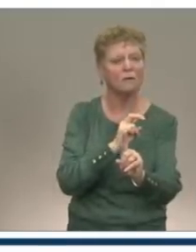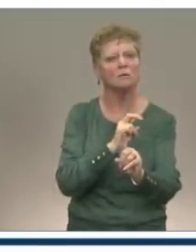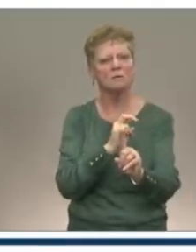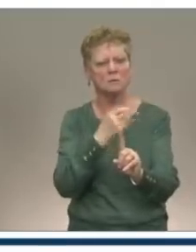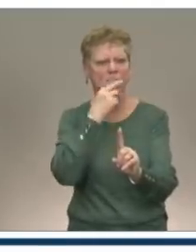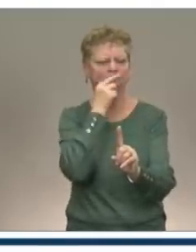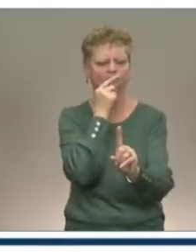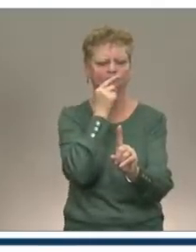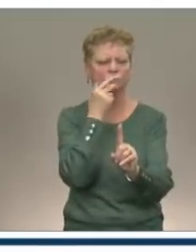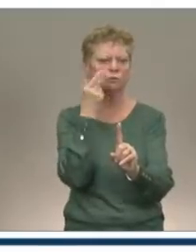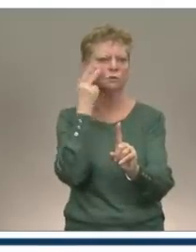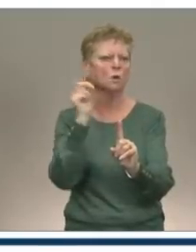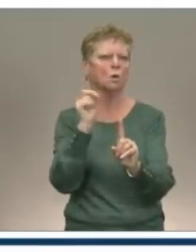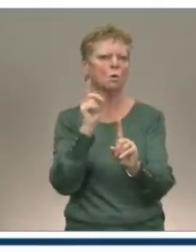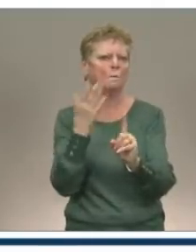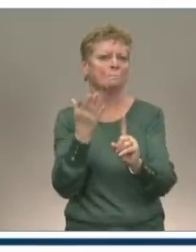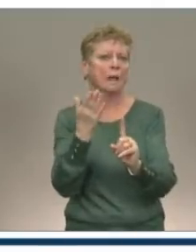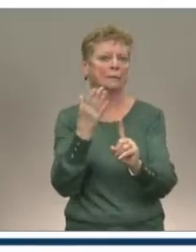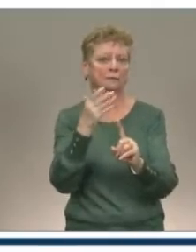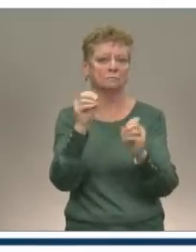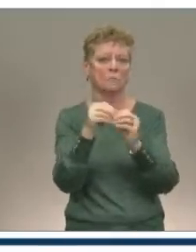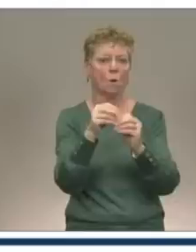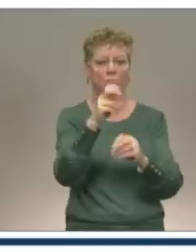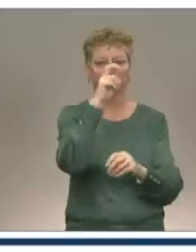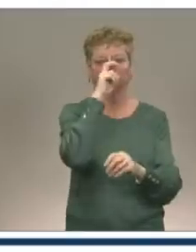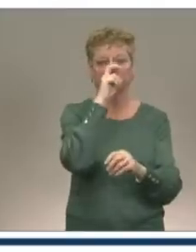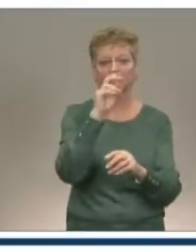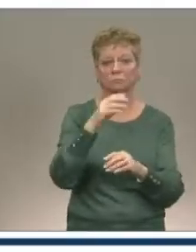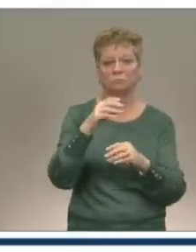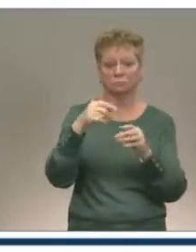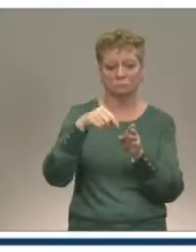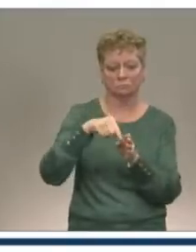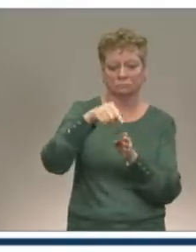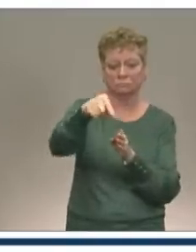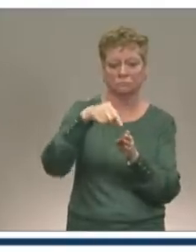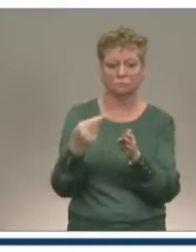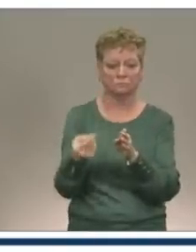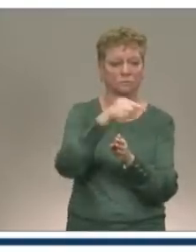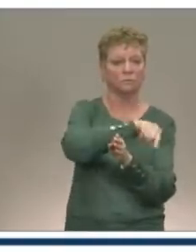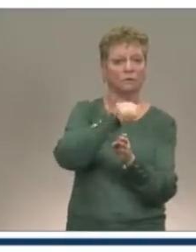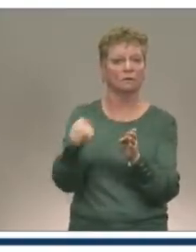more restrictions at the border if it's because of uh you know larger gatherings then we may